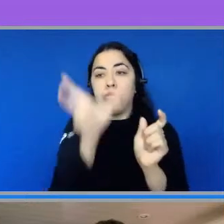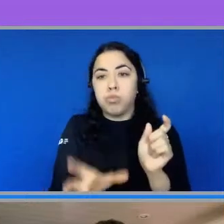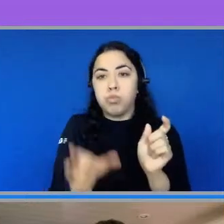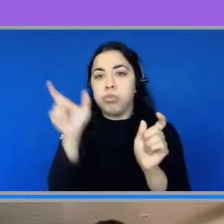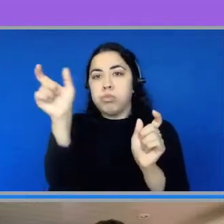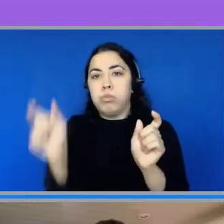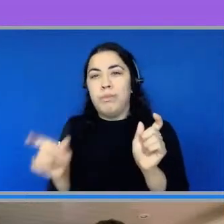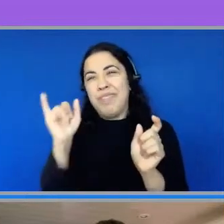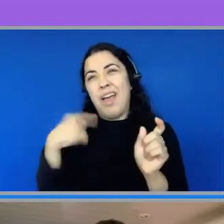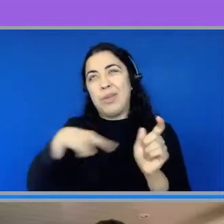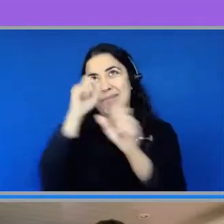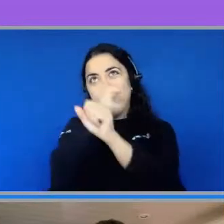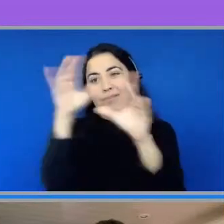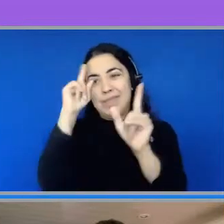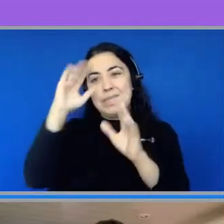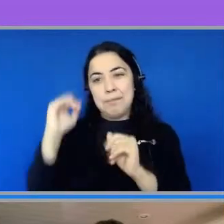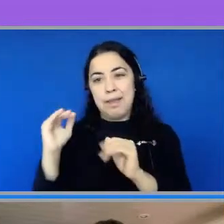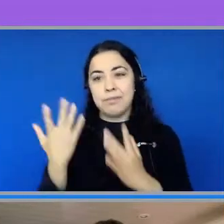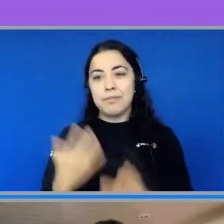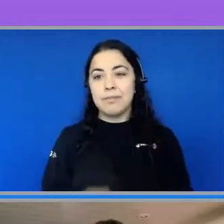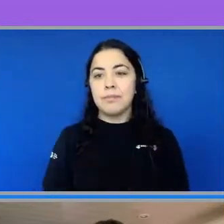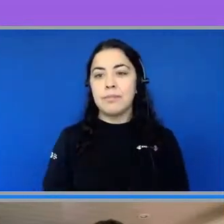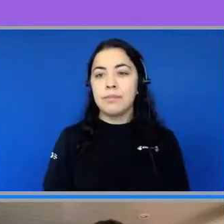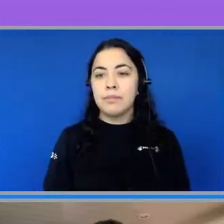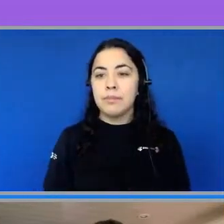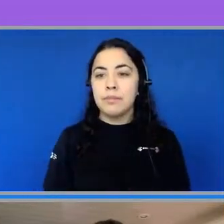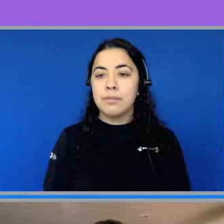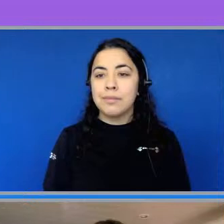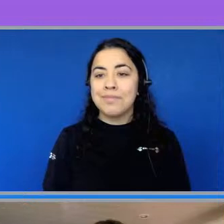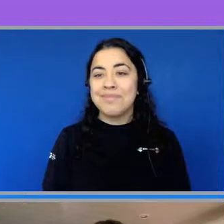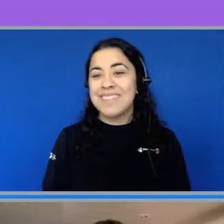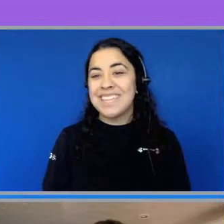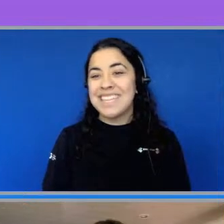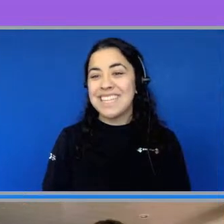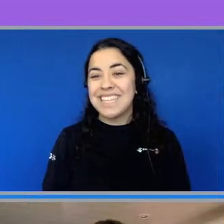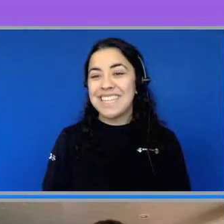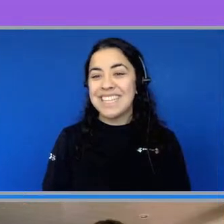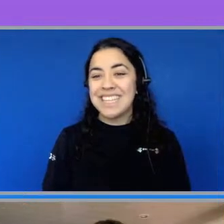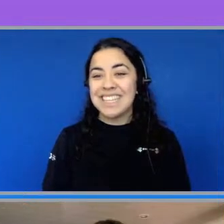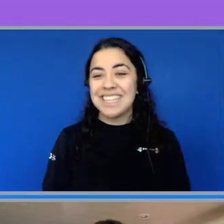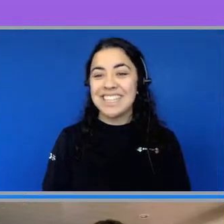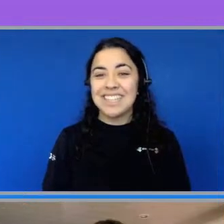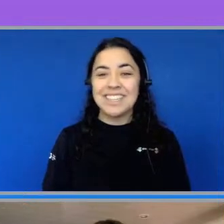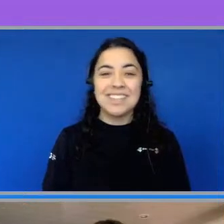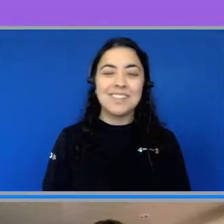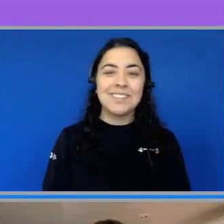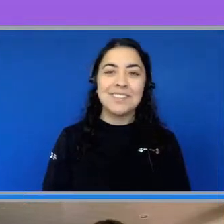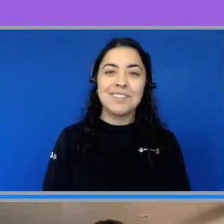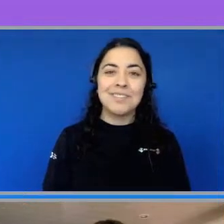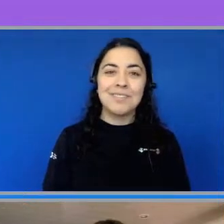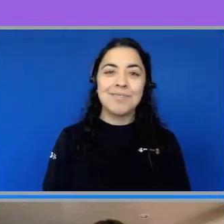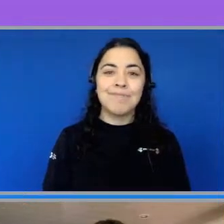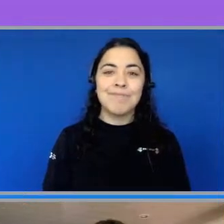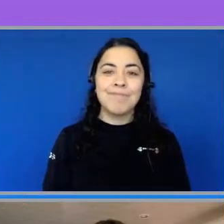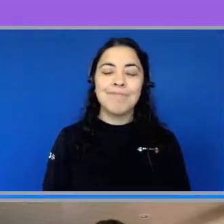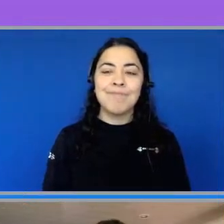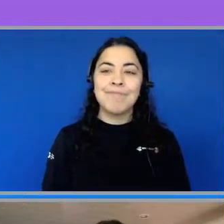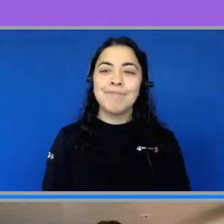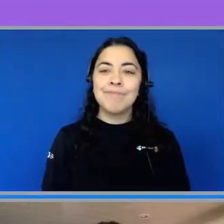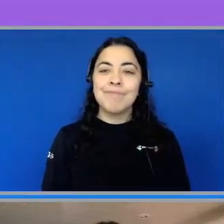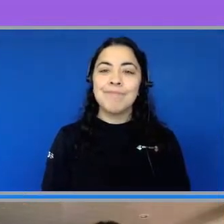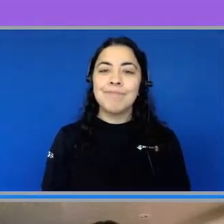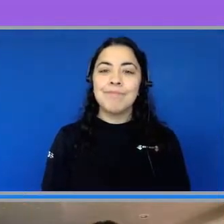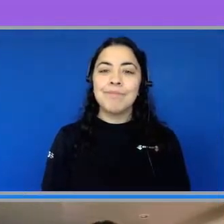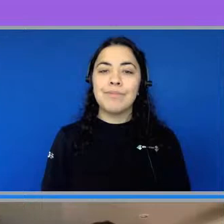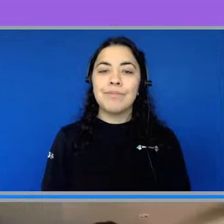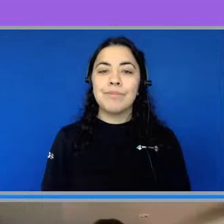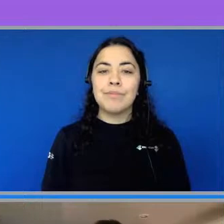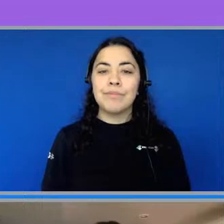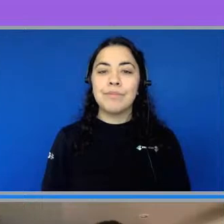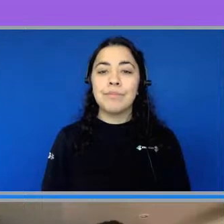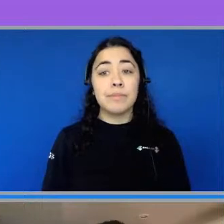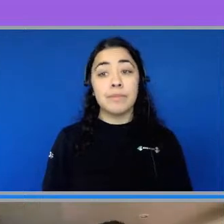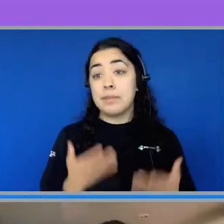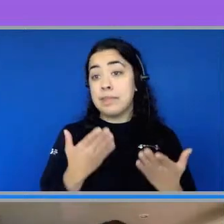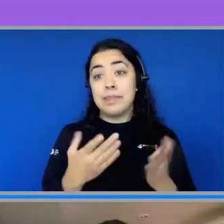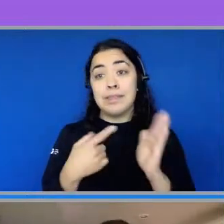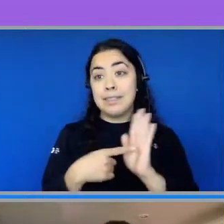expecting. And I'm aware these